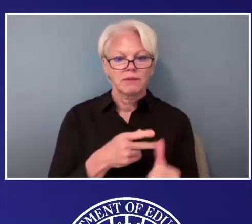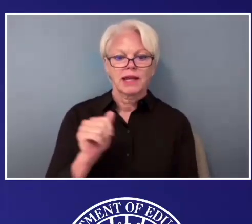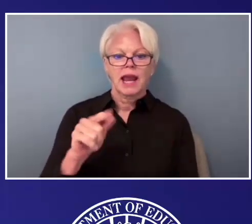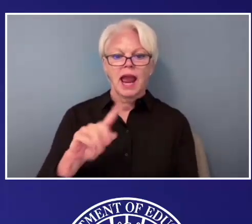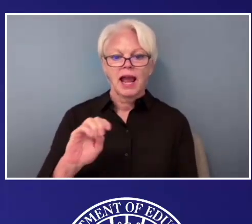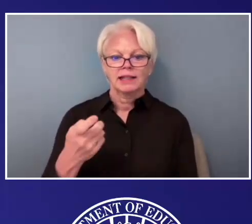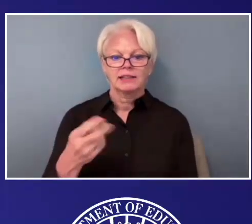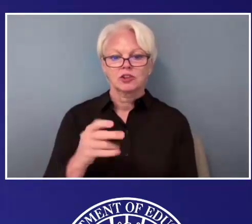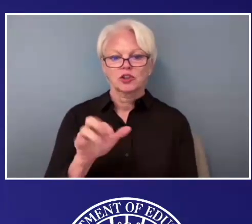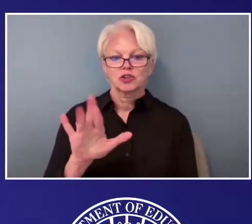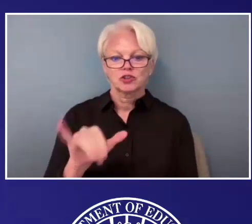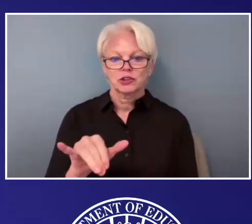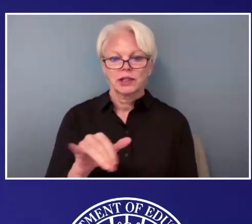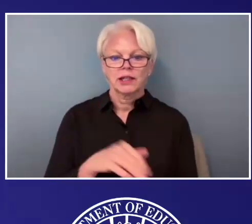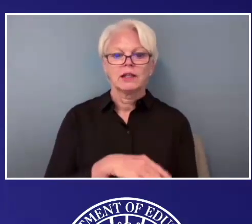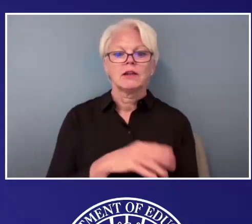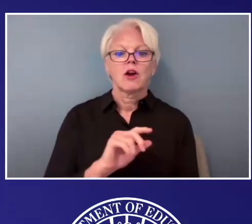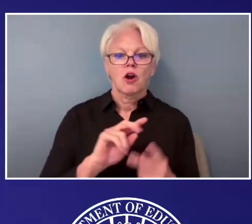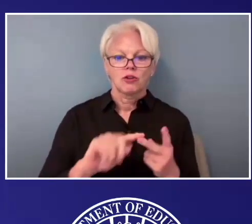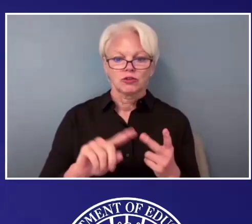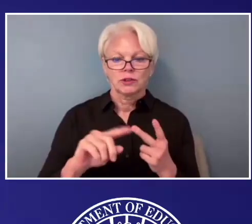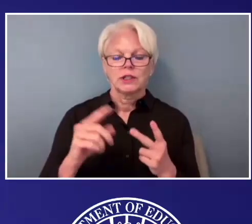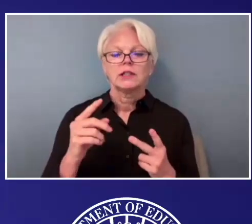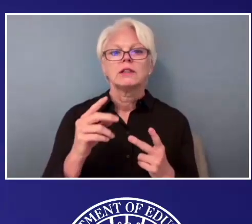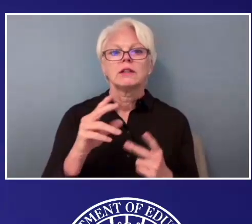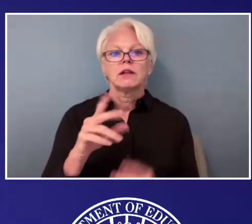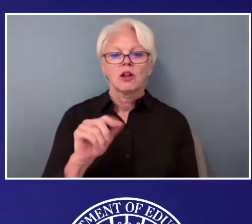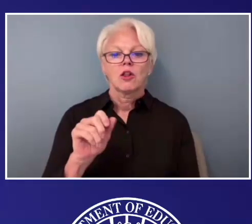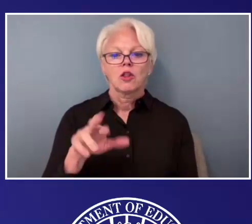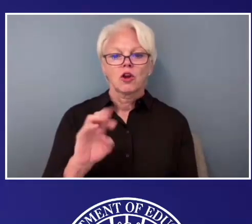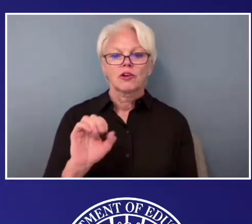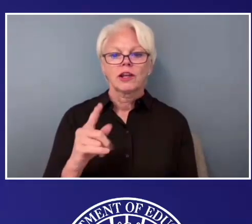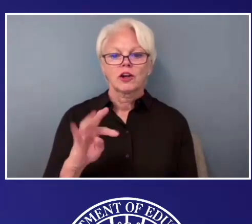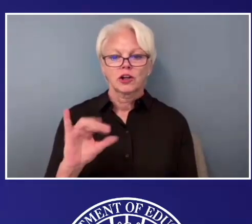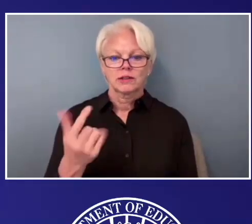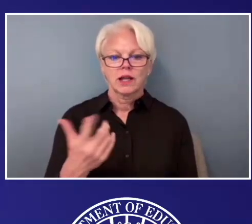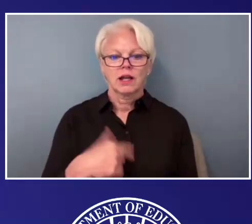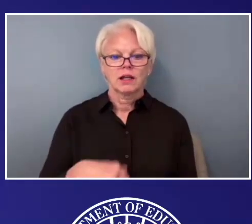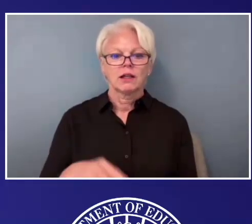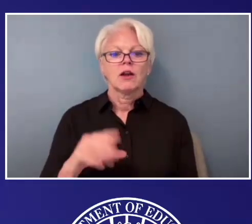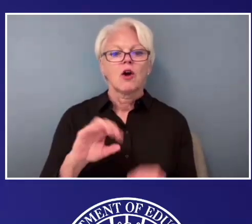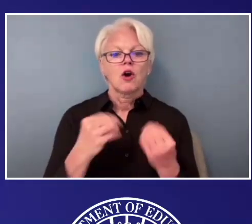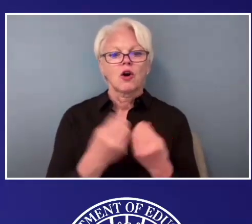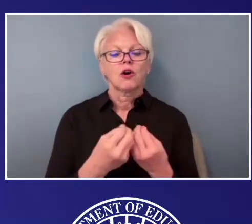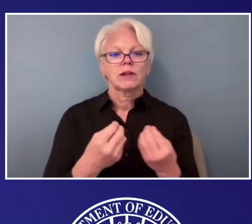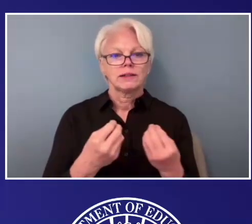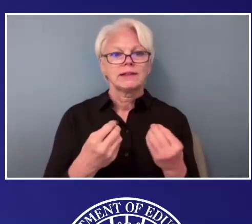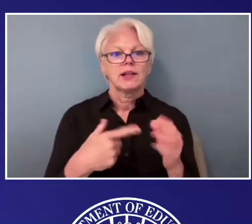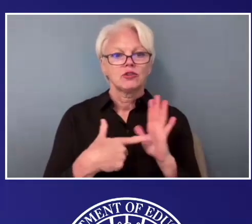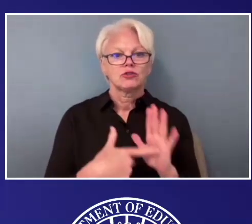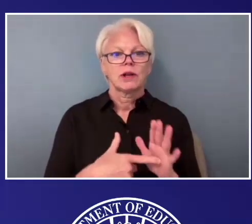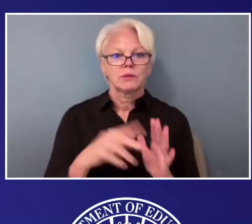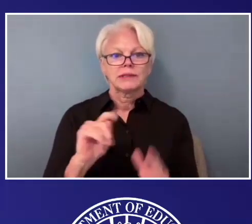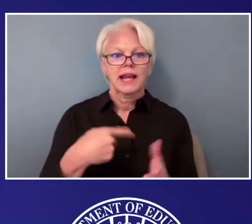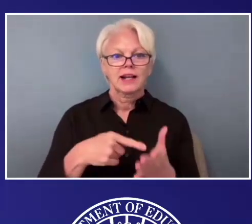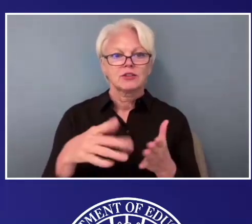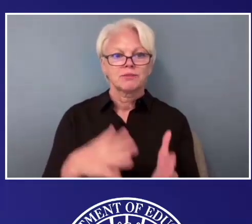Lori Hartung, present. Organizations representing taxpayers on the public interest, primary? Alex Holt.